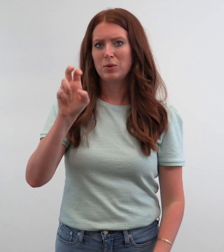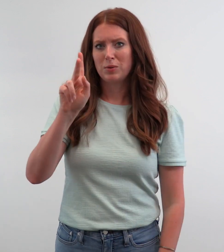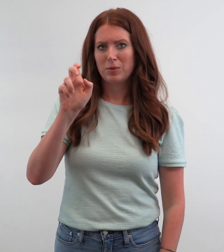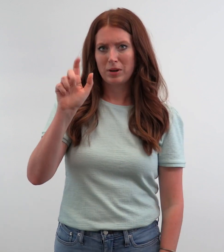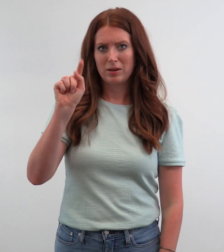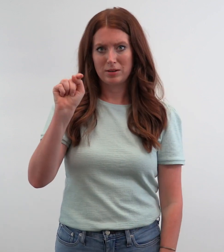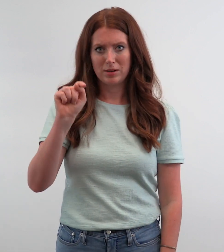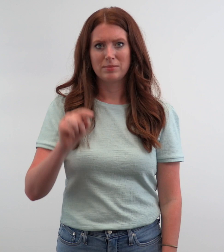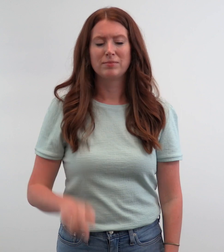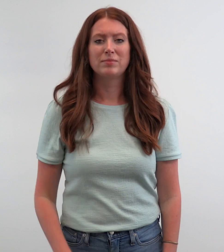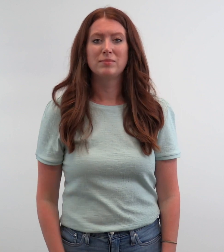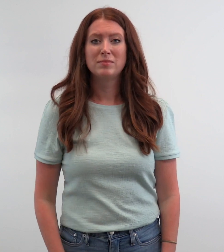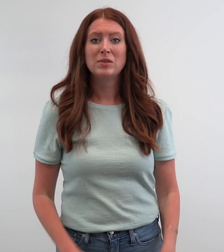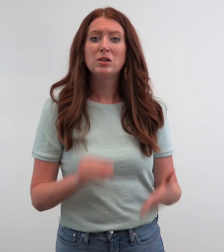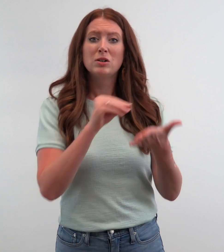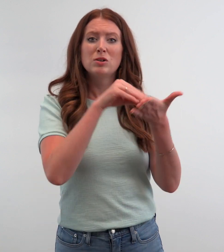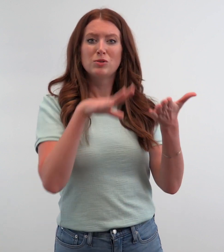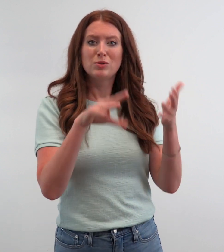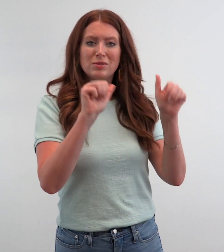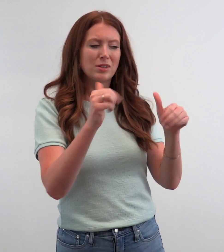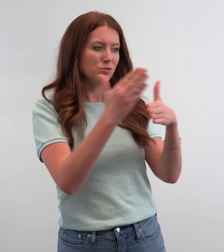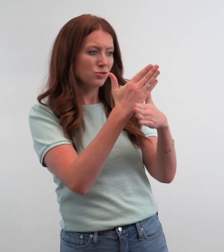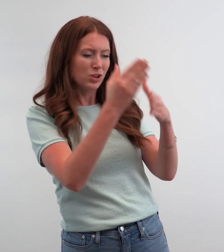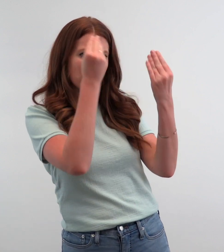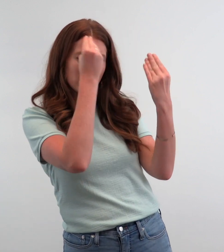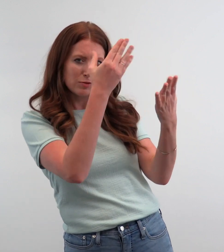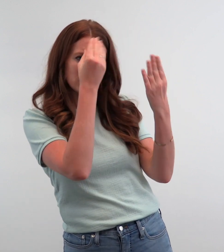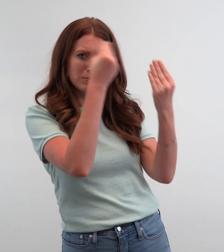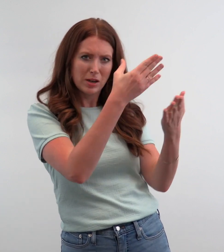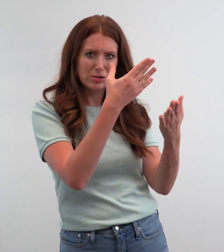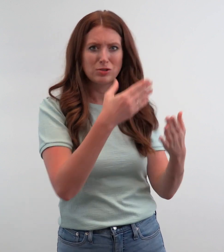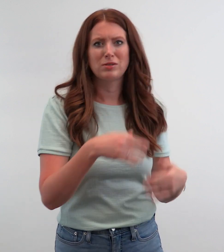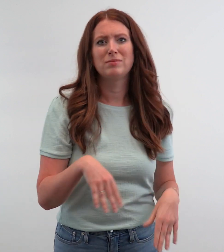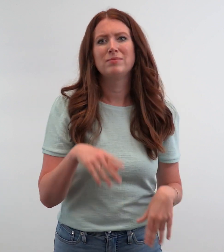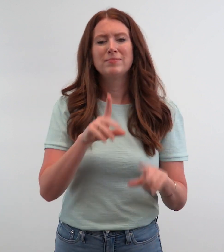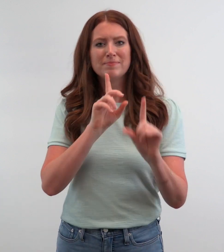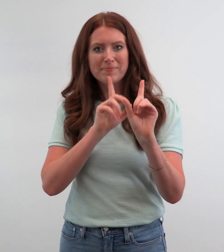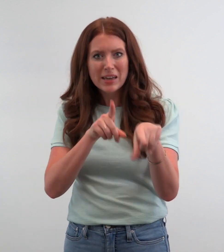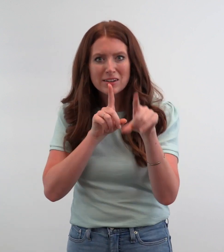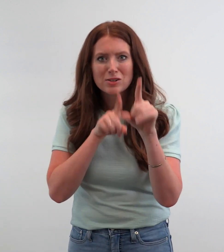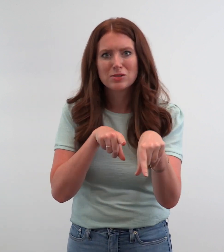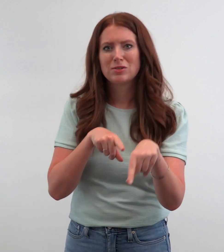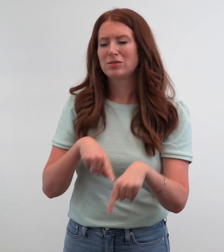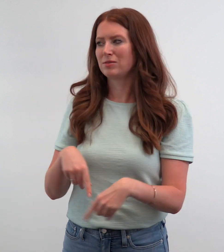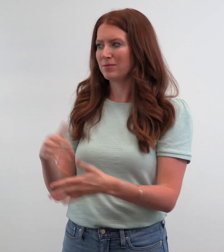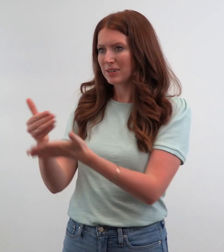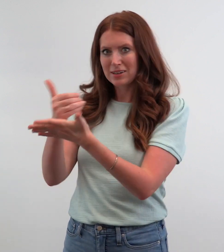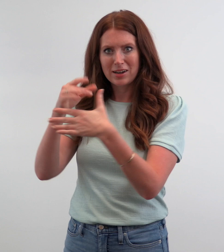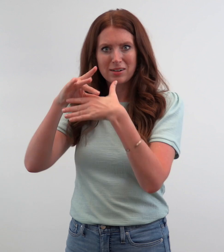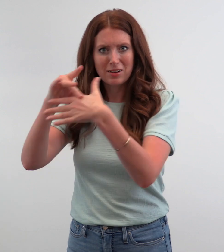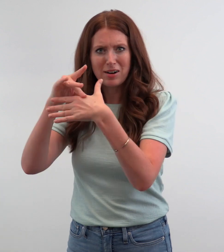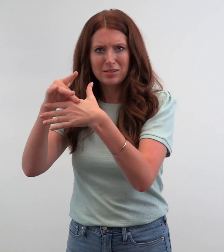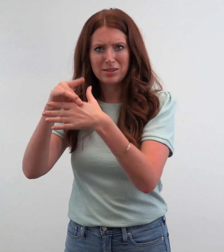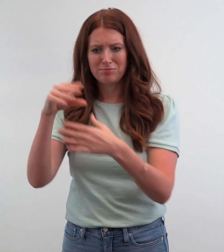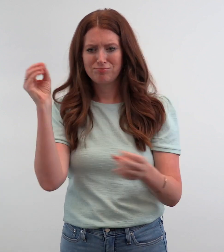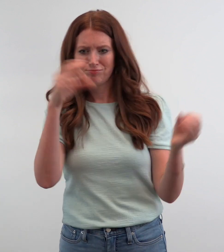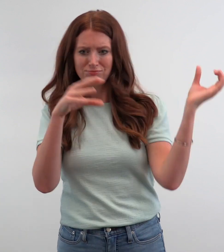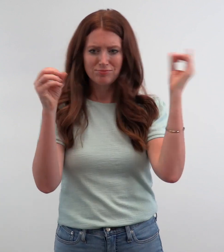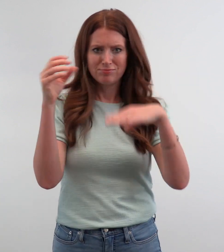your set Waklet. Students can share information, answers, collect content, and